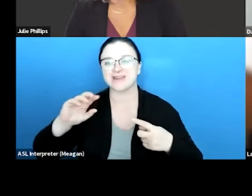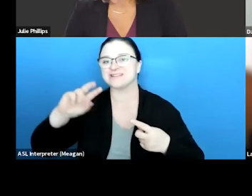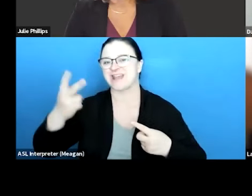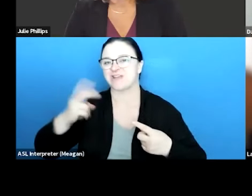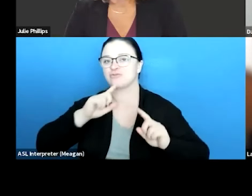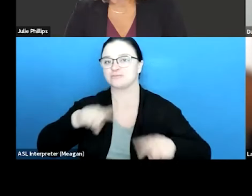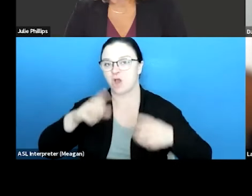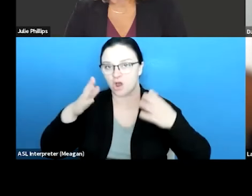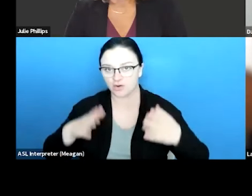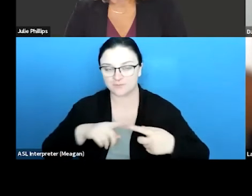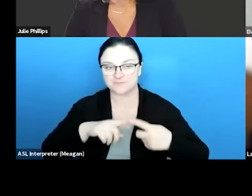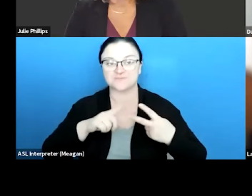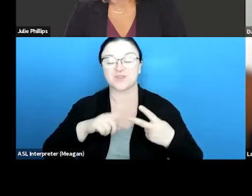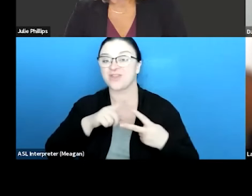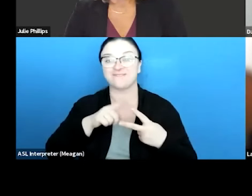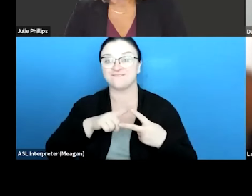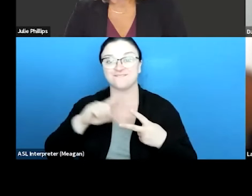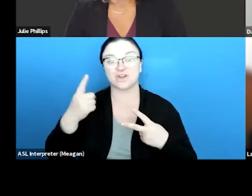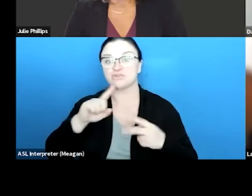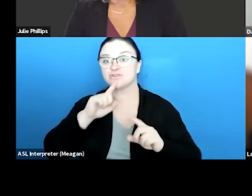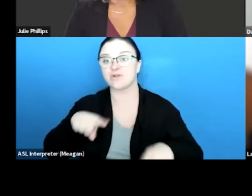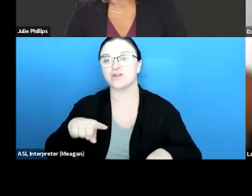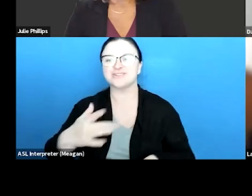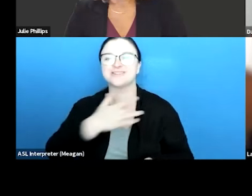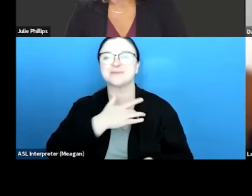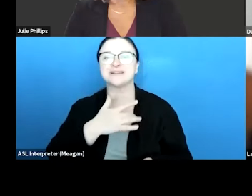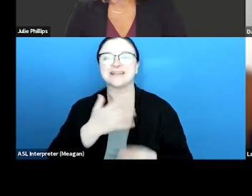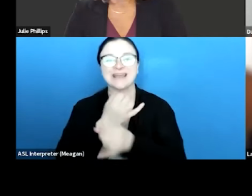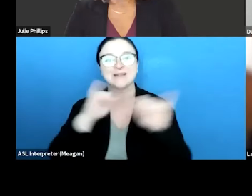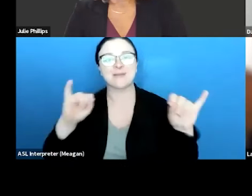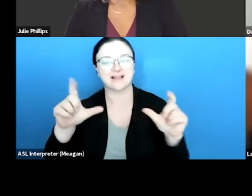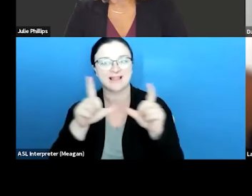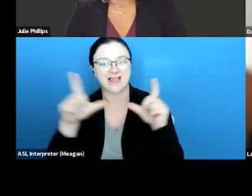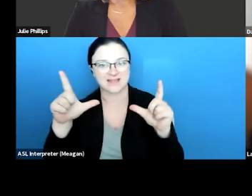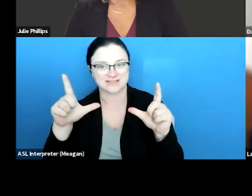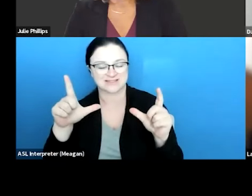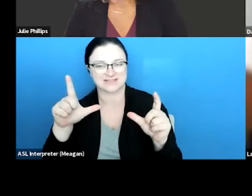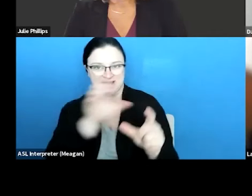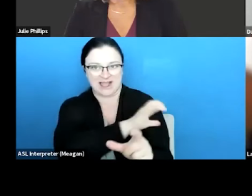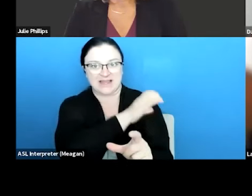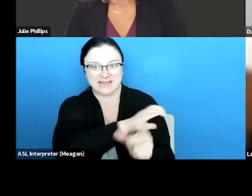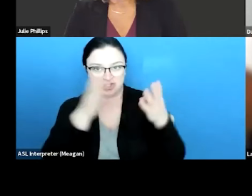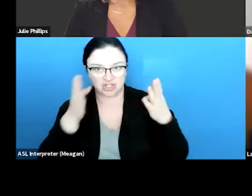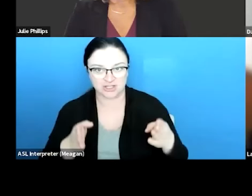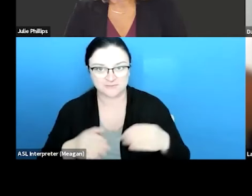The first responders are typically independently-licensed clinicians, whether that's an LCSW,